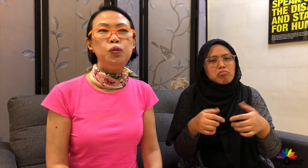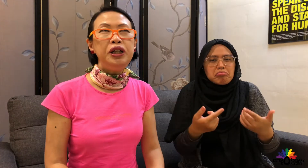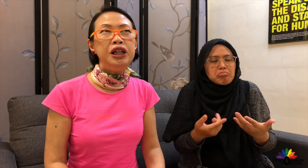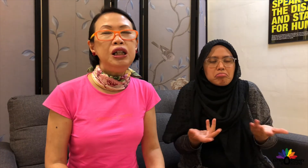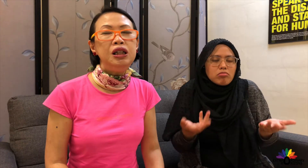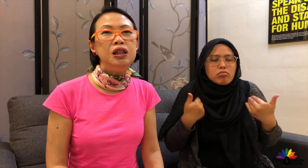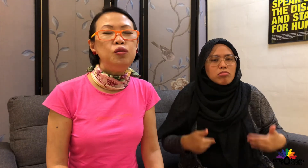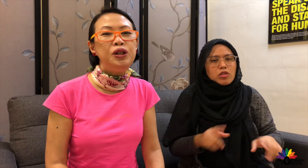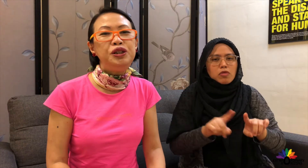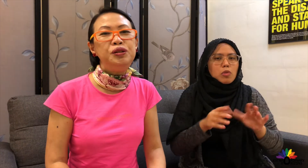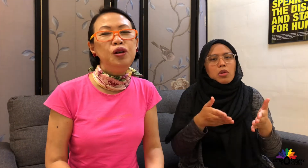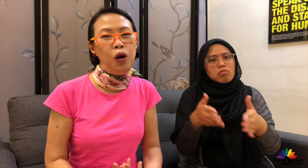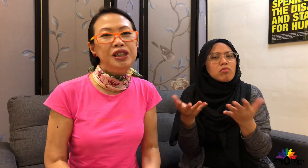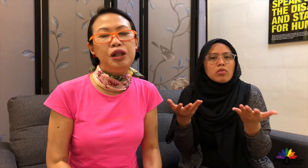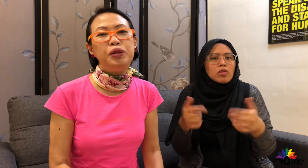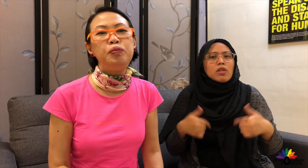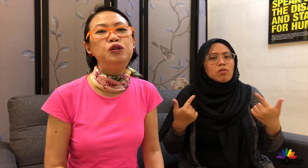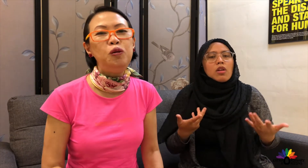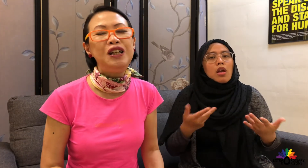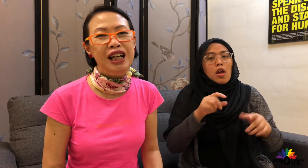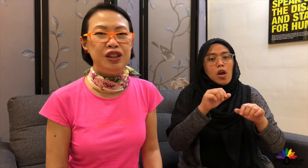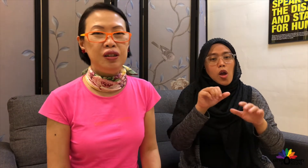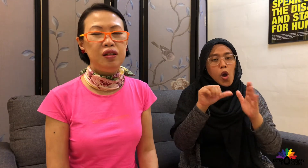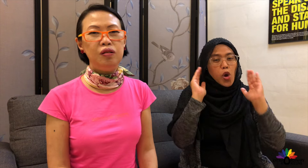We... Autistic people don't like